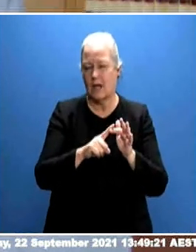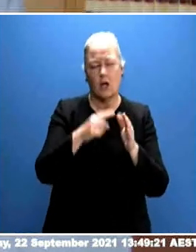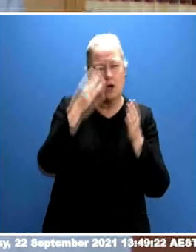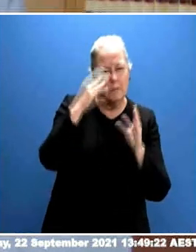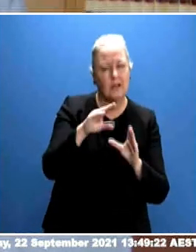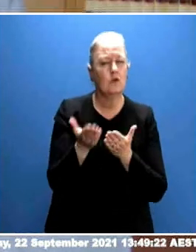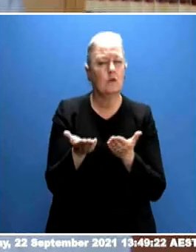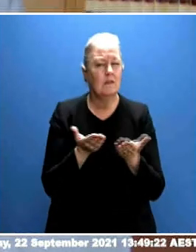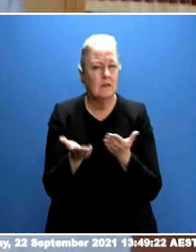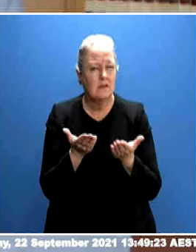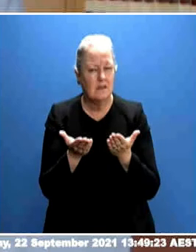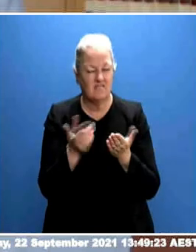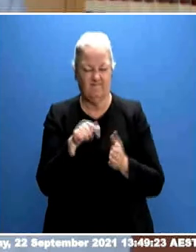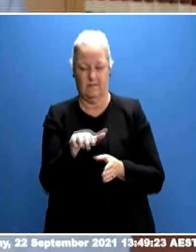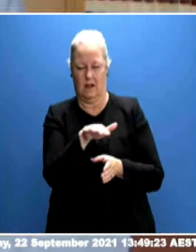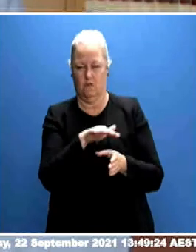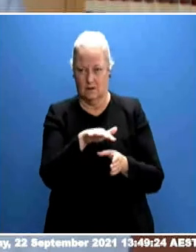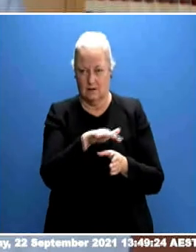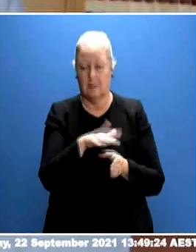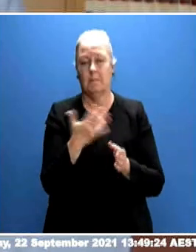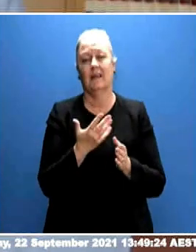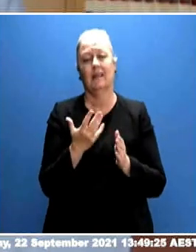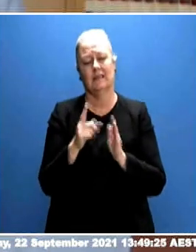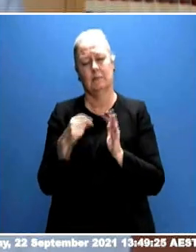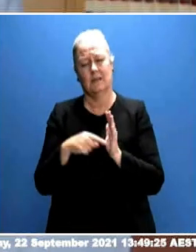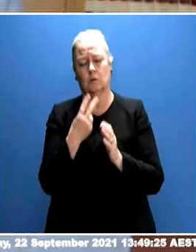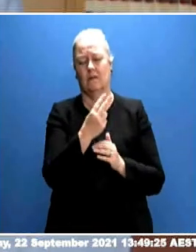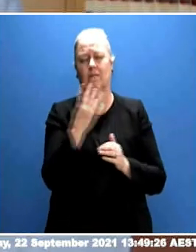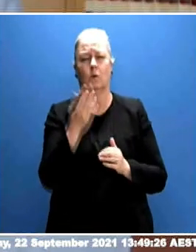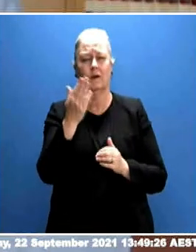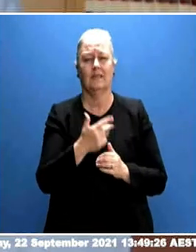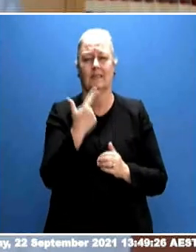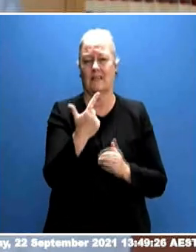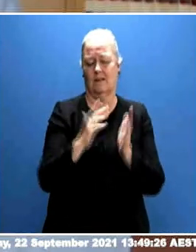which provides the department's 24-7 Metro-based residential services.